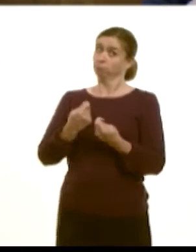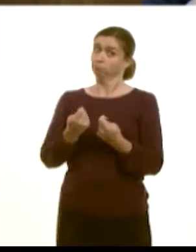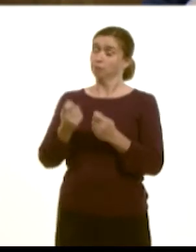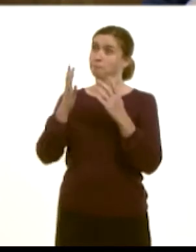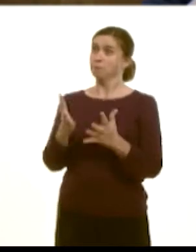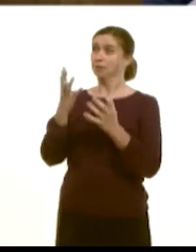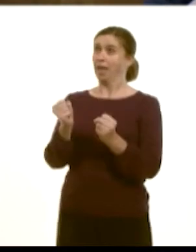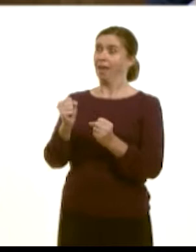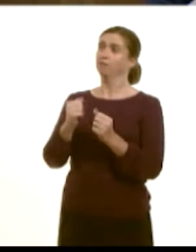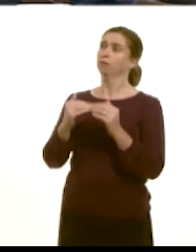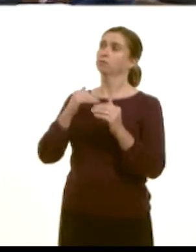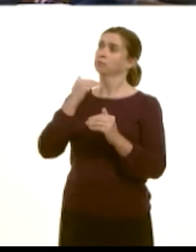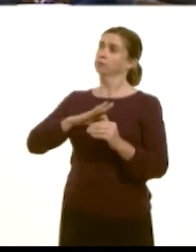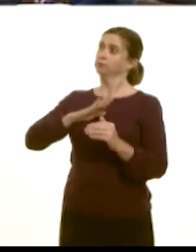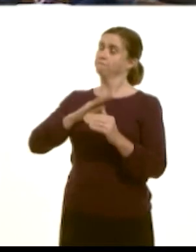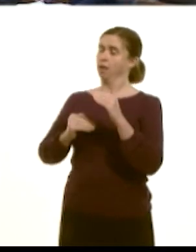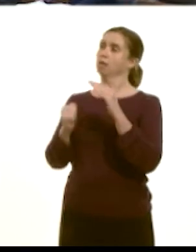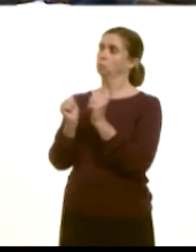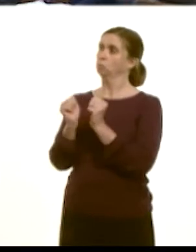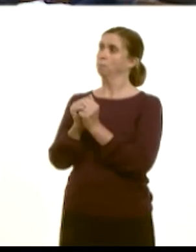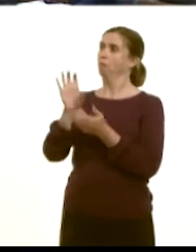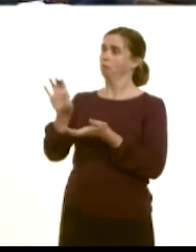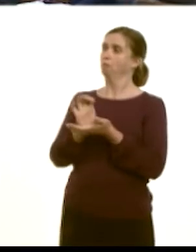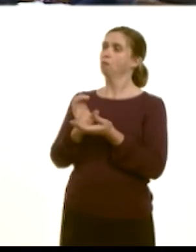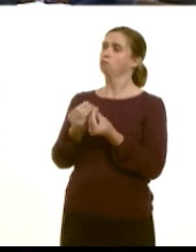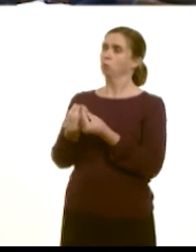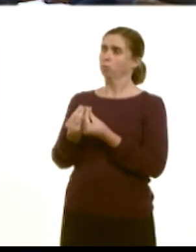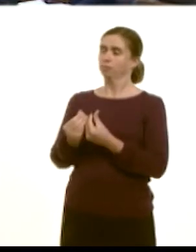of resources. Simon Thomas: Thank you, First Minister.